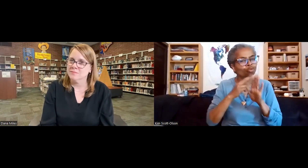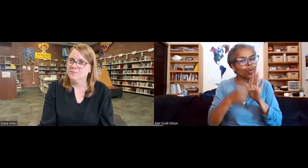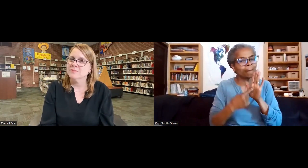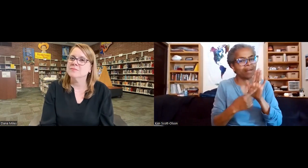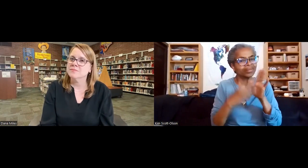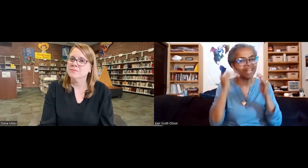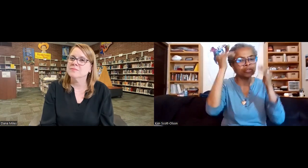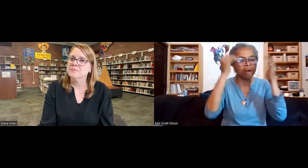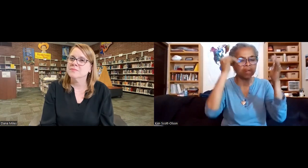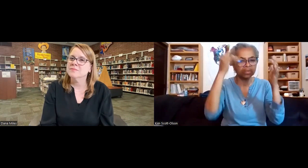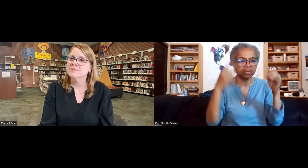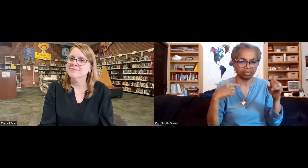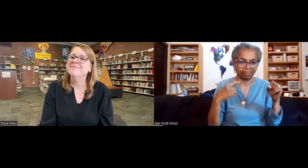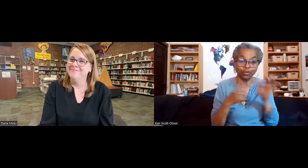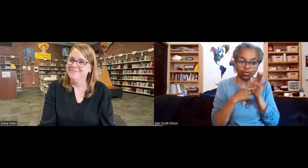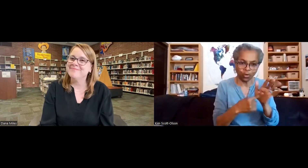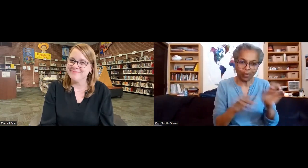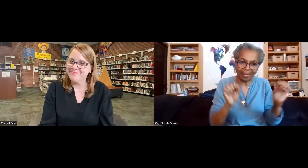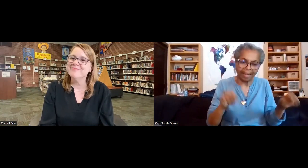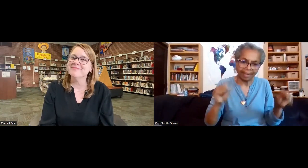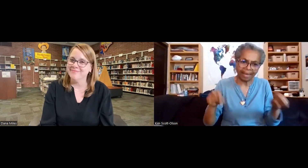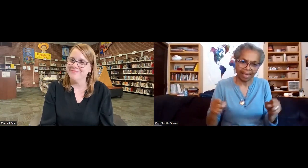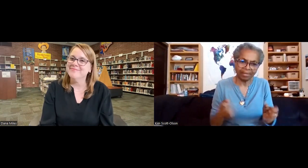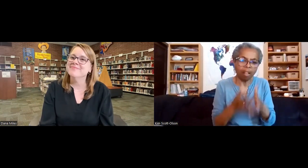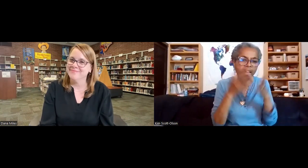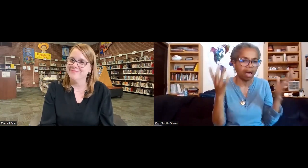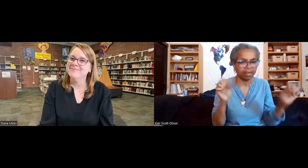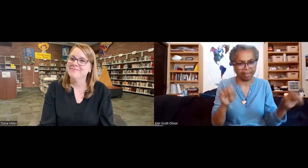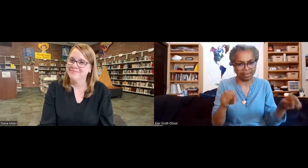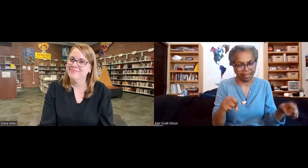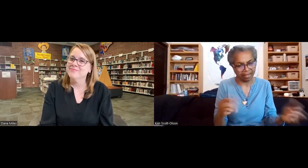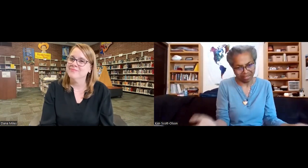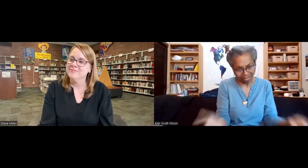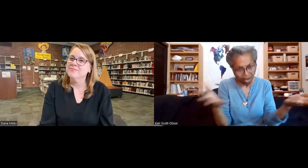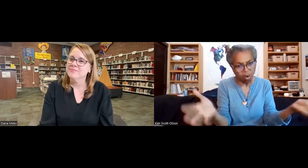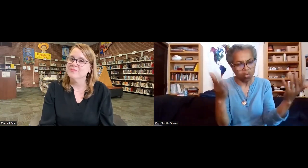They must see other Deaf adult role models to show what they’re capable of.